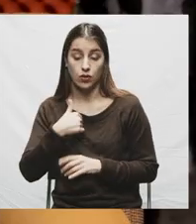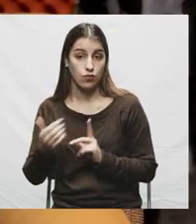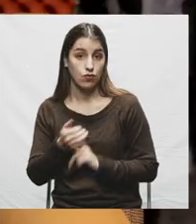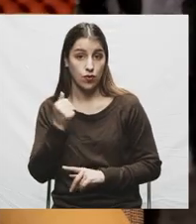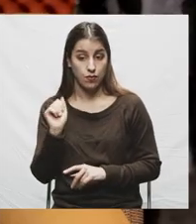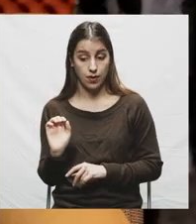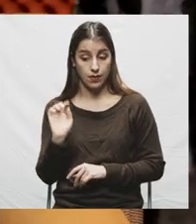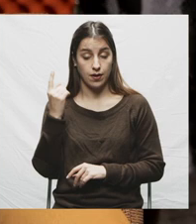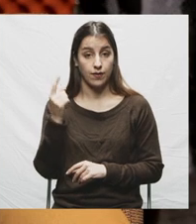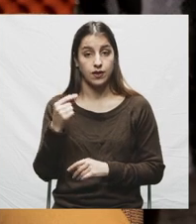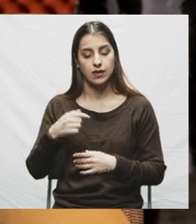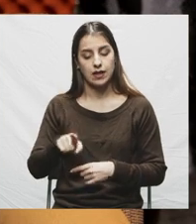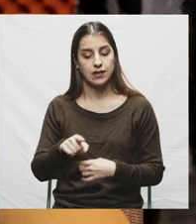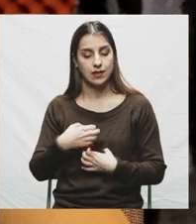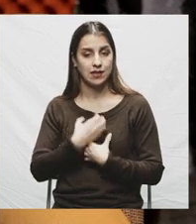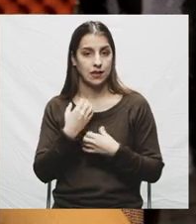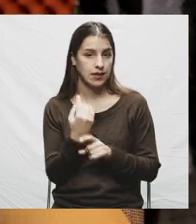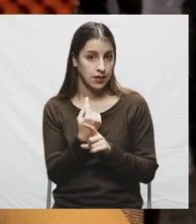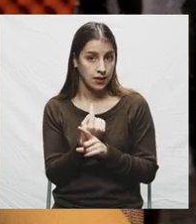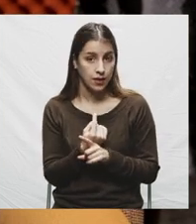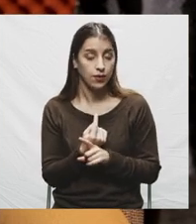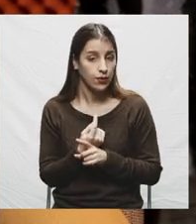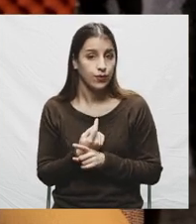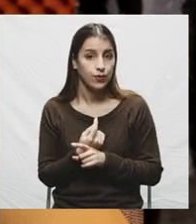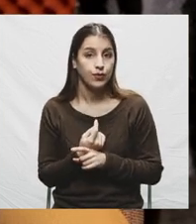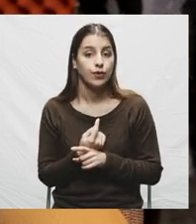for the first time, to have the clear sensation...